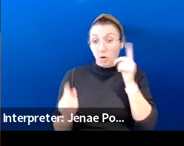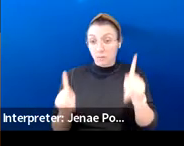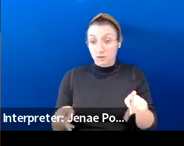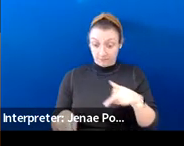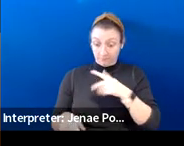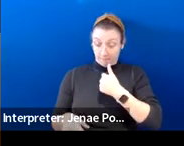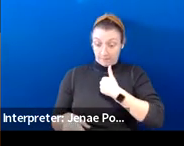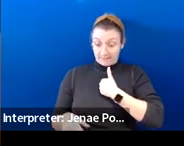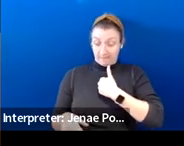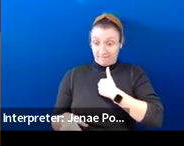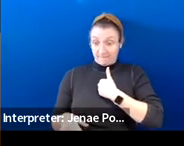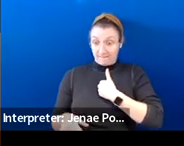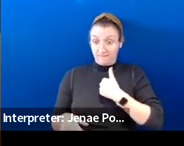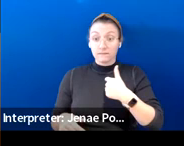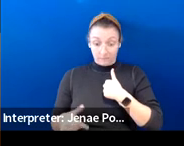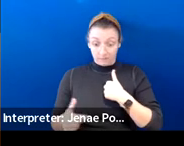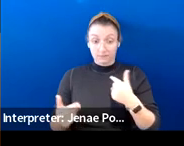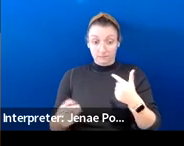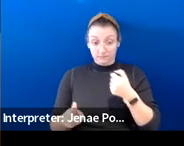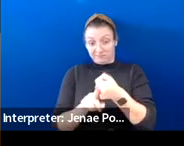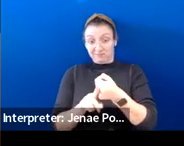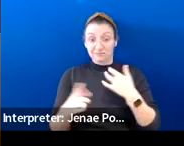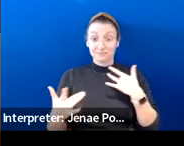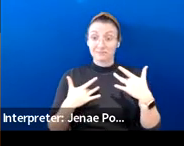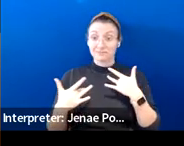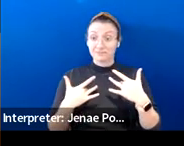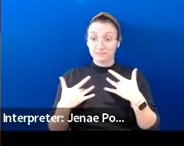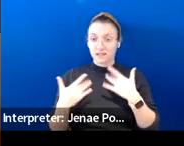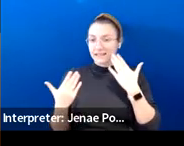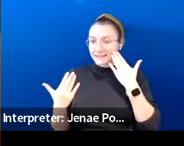When I had anxiety, I didn't know how to help.